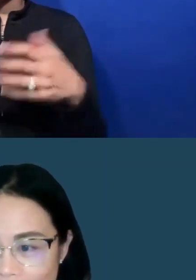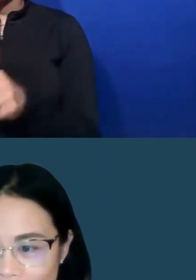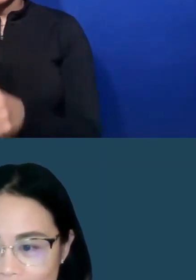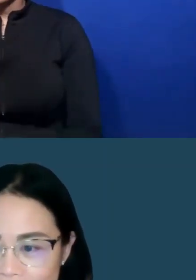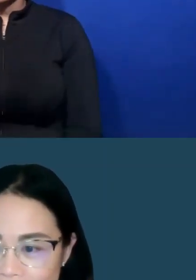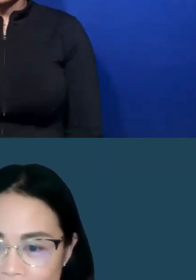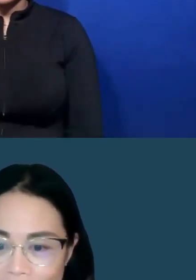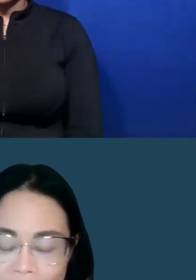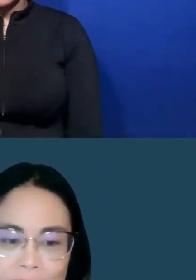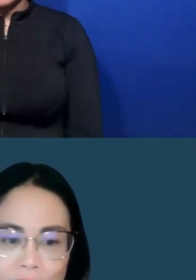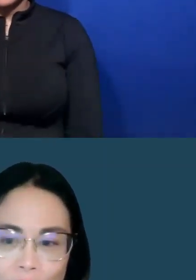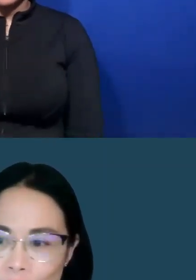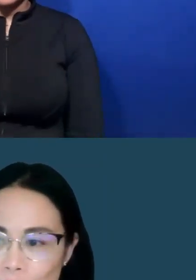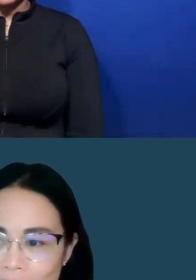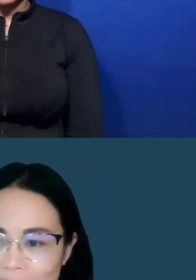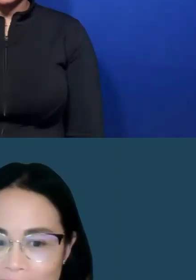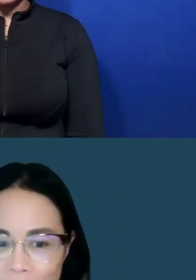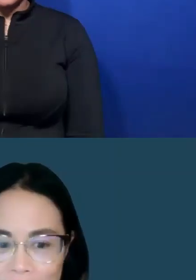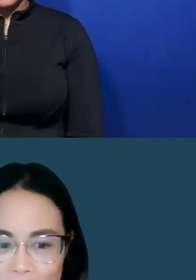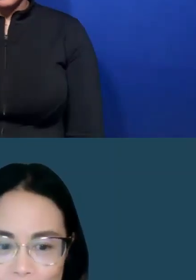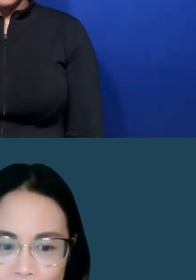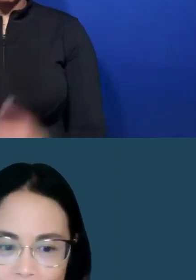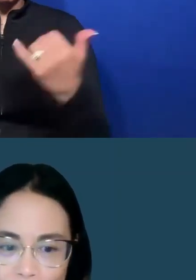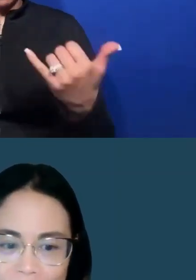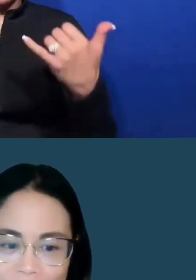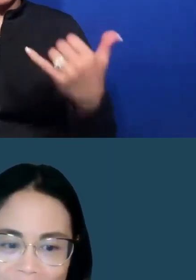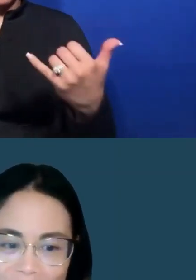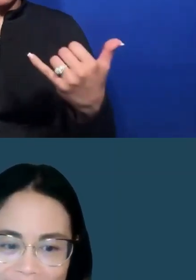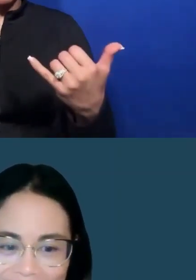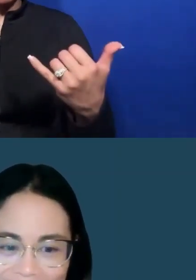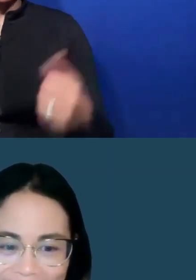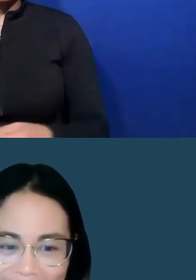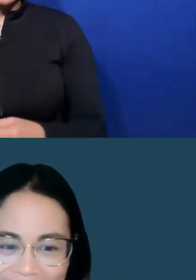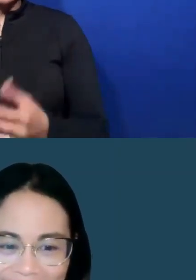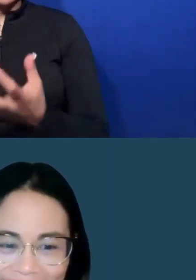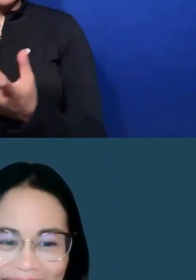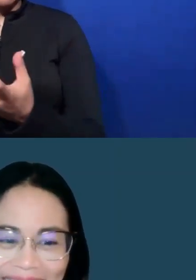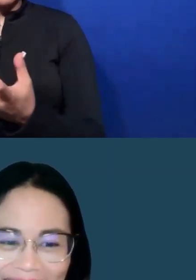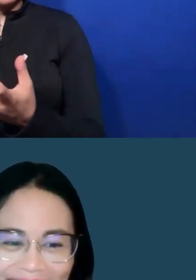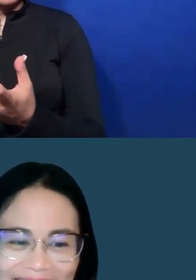and, right now, things are a bit chaotic there.